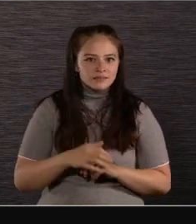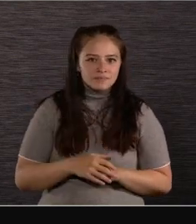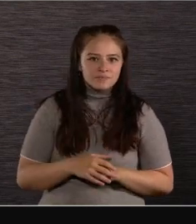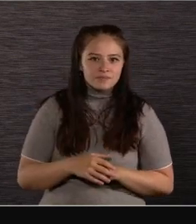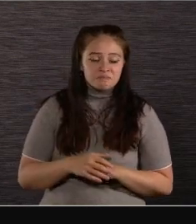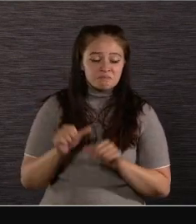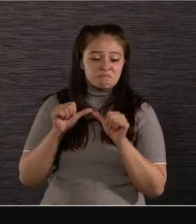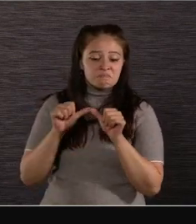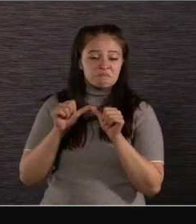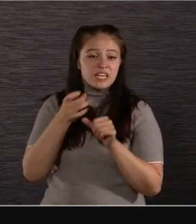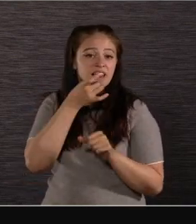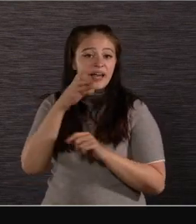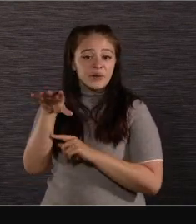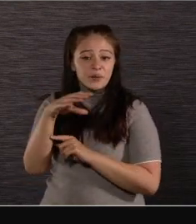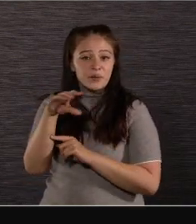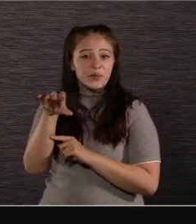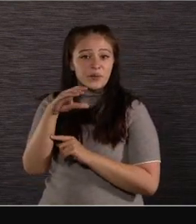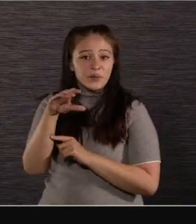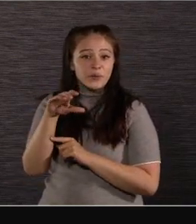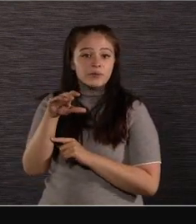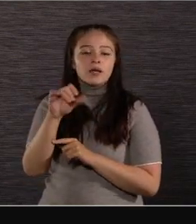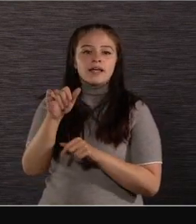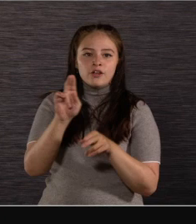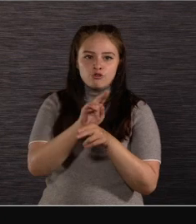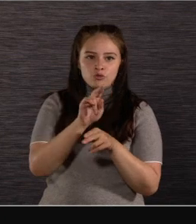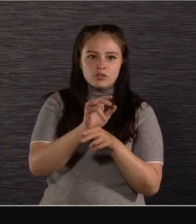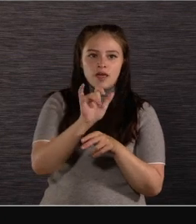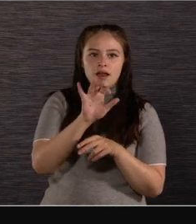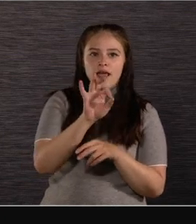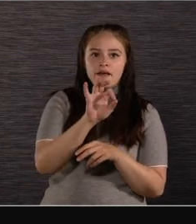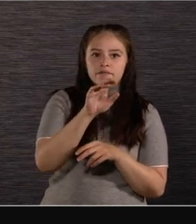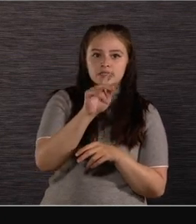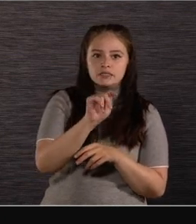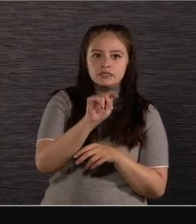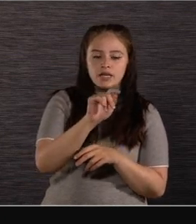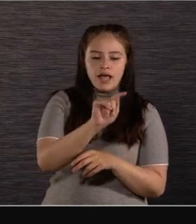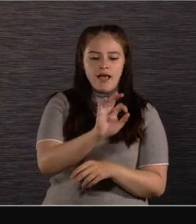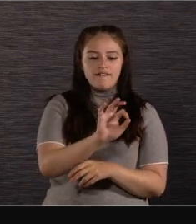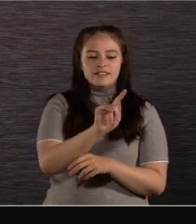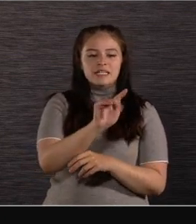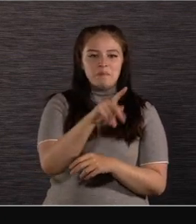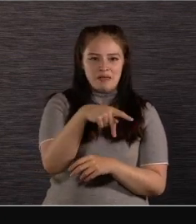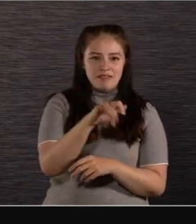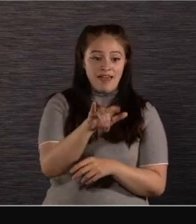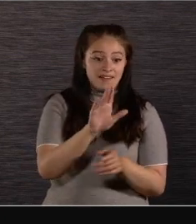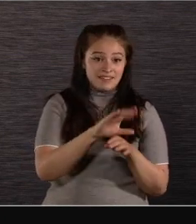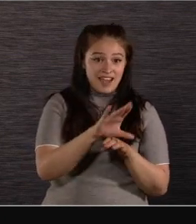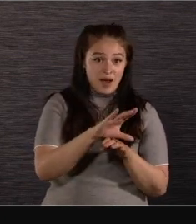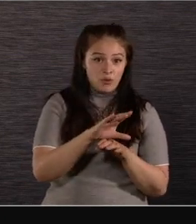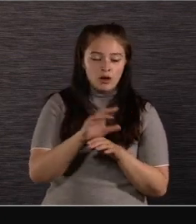I can use Airpeak’s built in FPV camera to make sure the spotlight is locked on my subject.